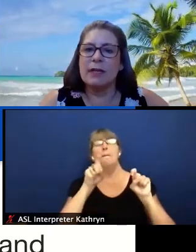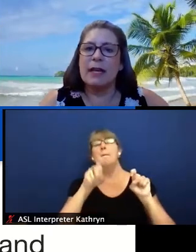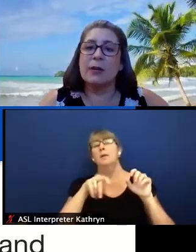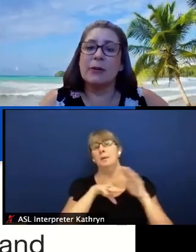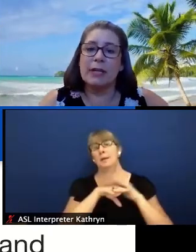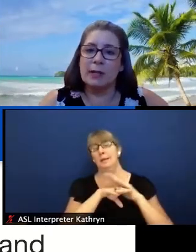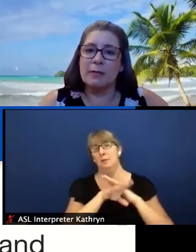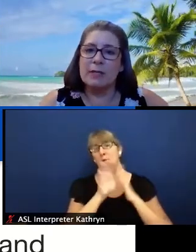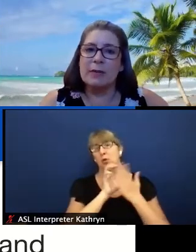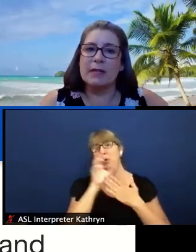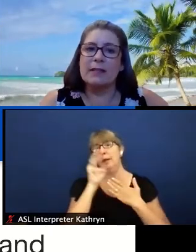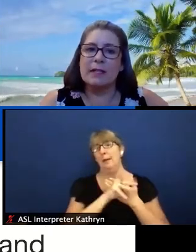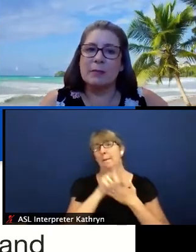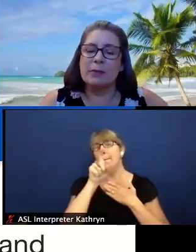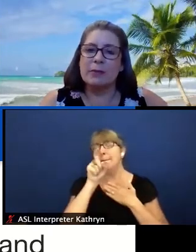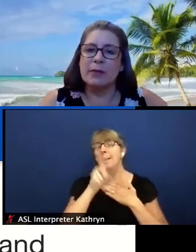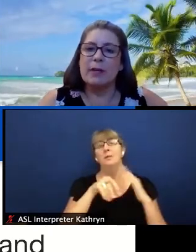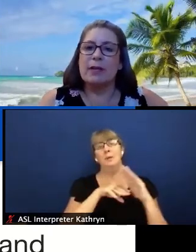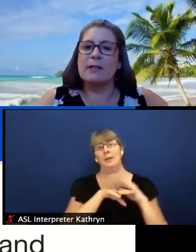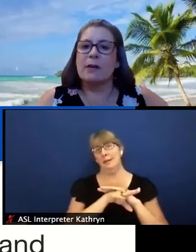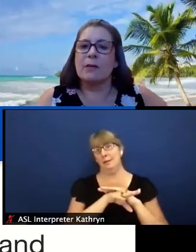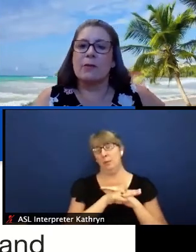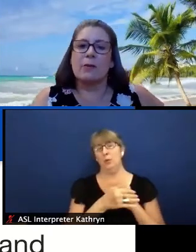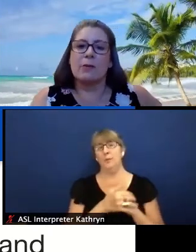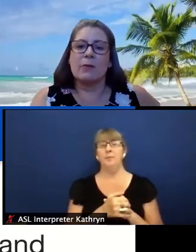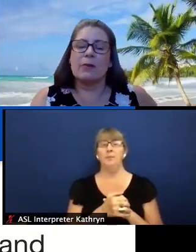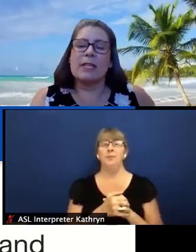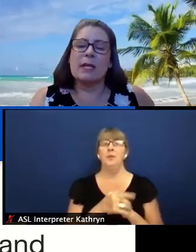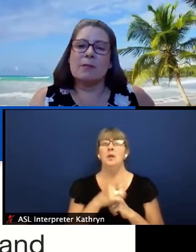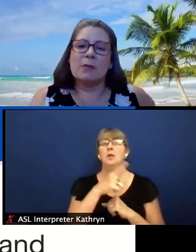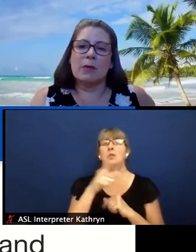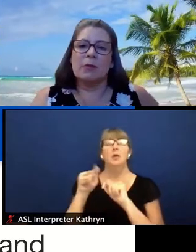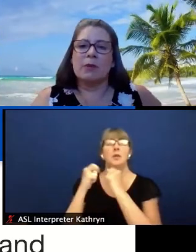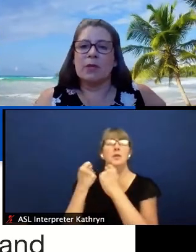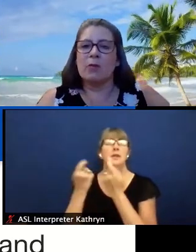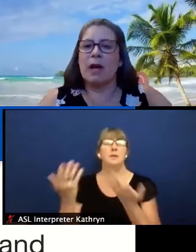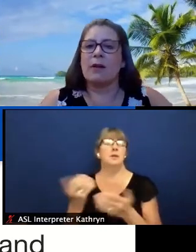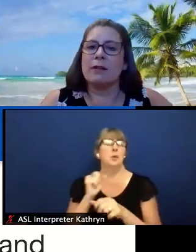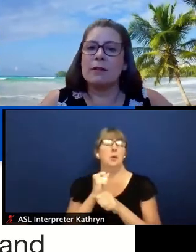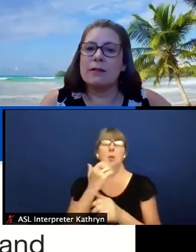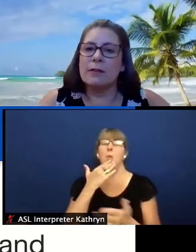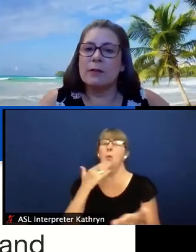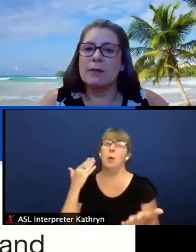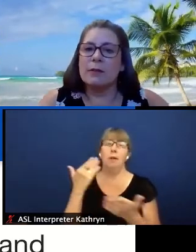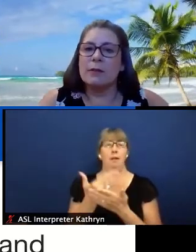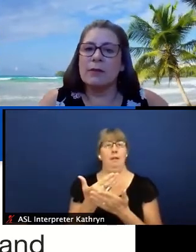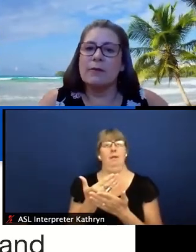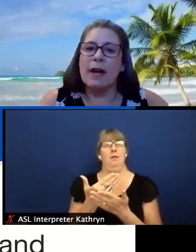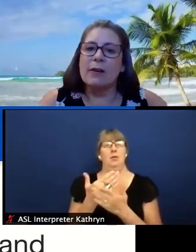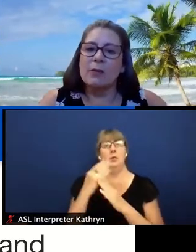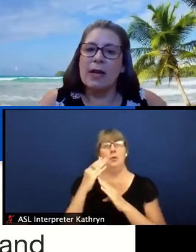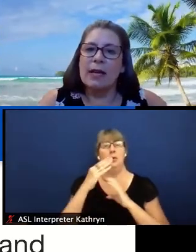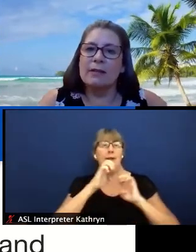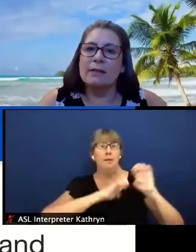and curriculum must be accessible. So, the teams work really well to evaluate